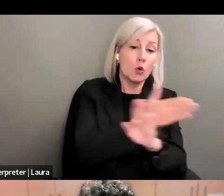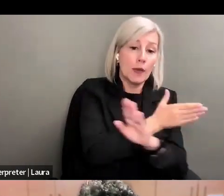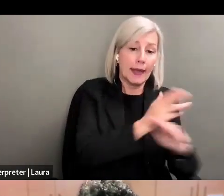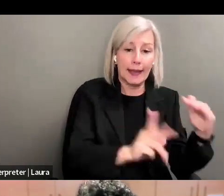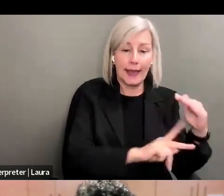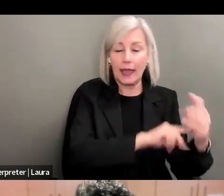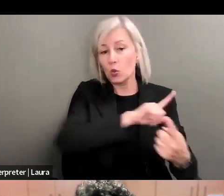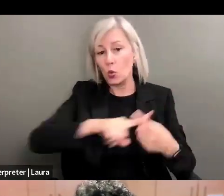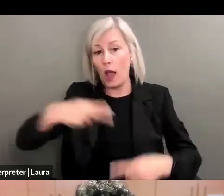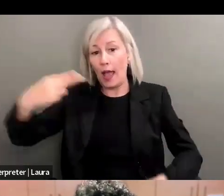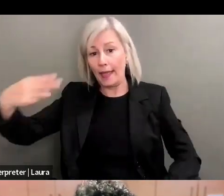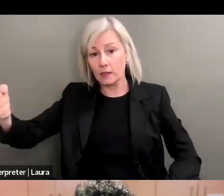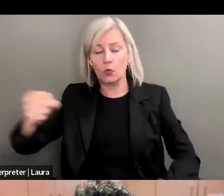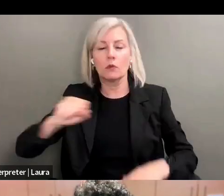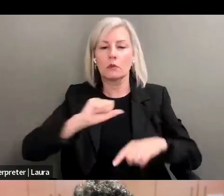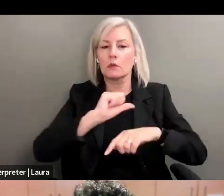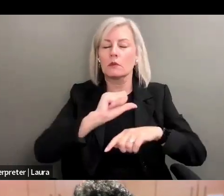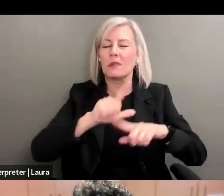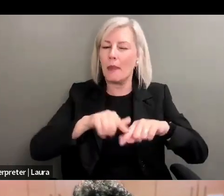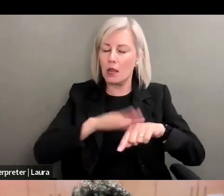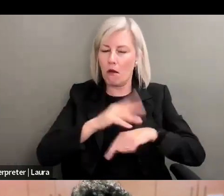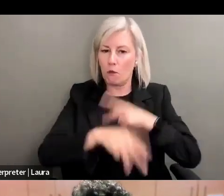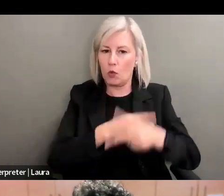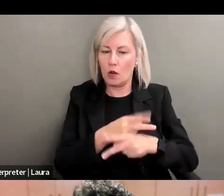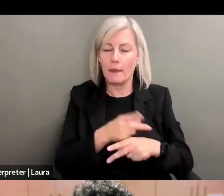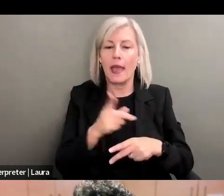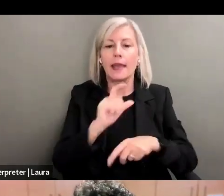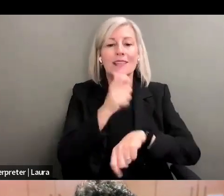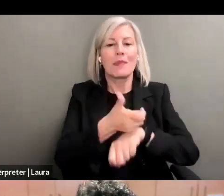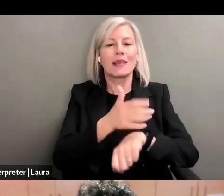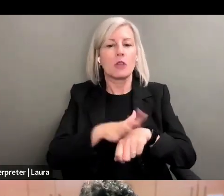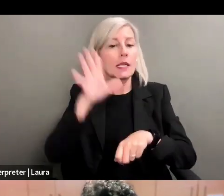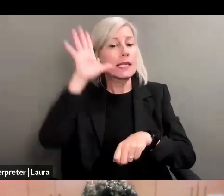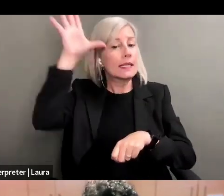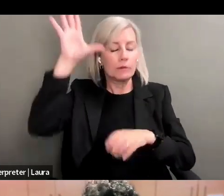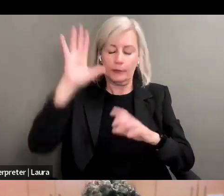high school depending on the version. It's completed based on teacher observations.